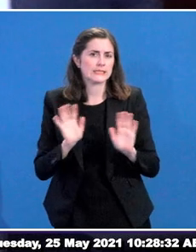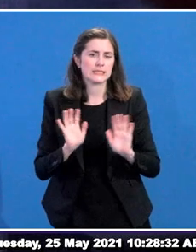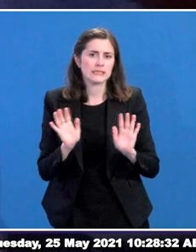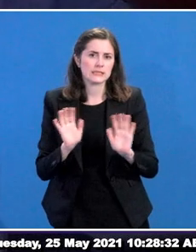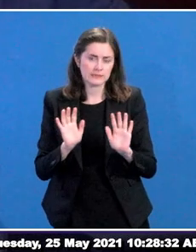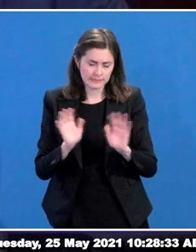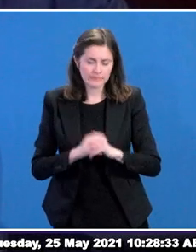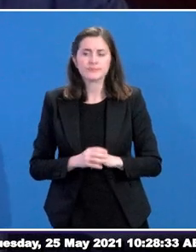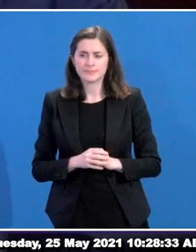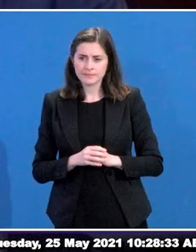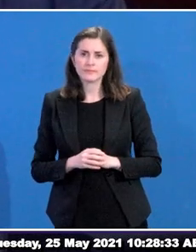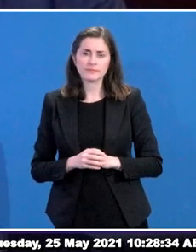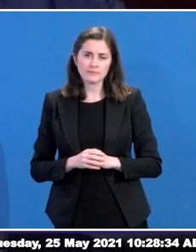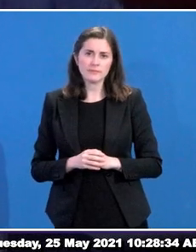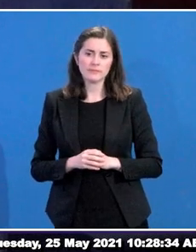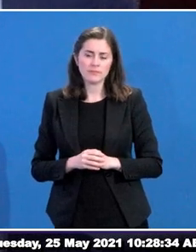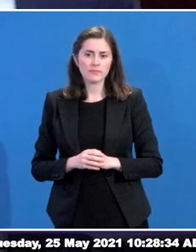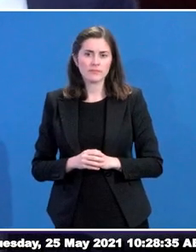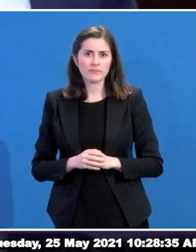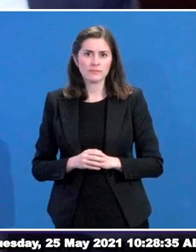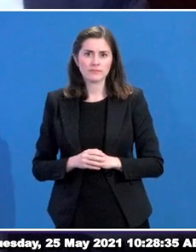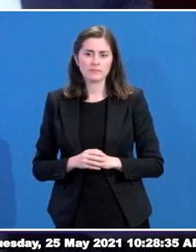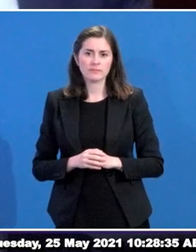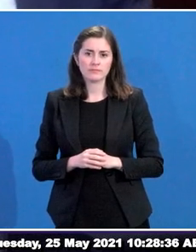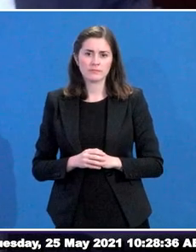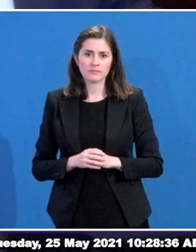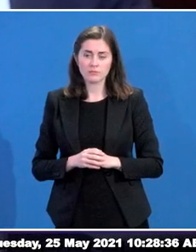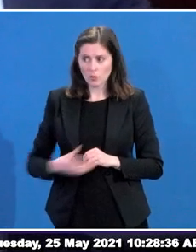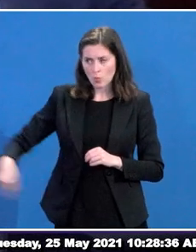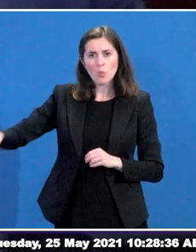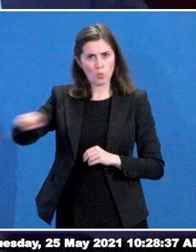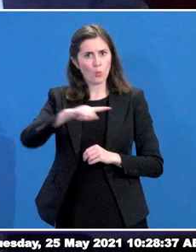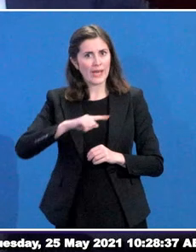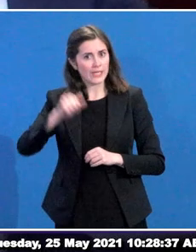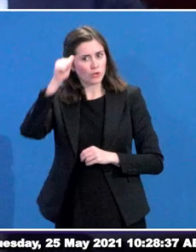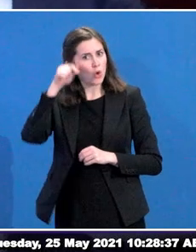But I accept that the Royal Commission knows that you had a mediation. ELIZA: Yeah.